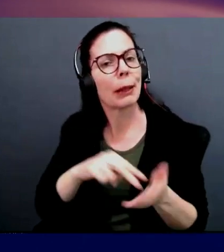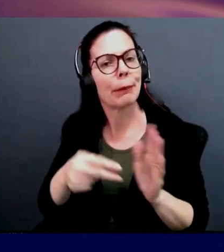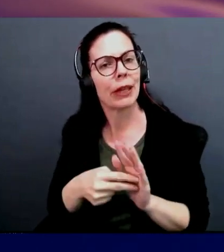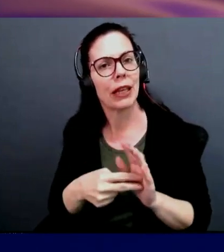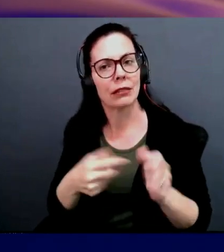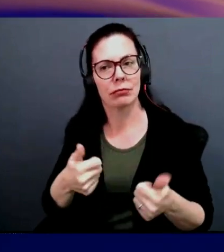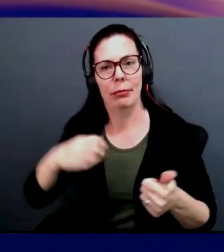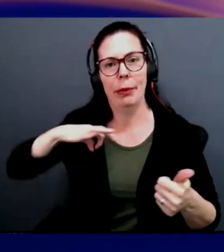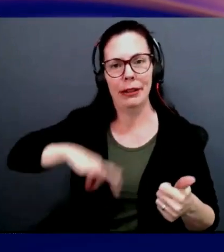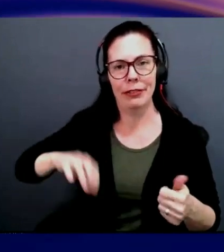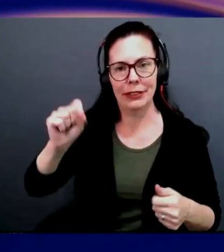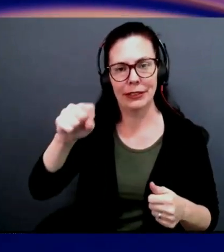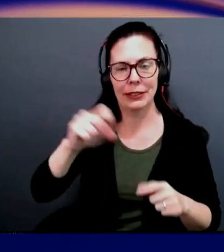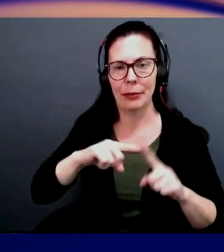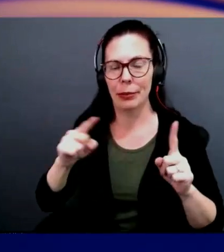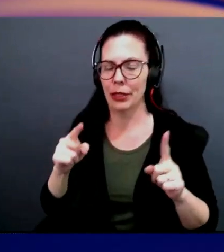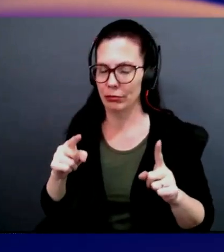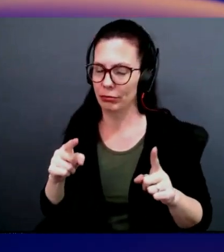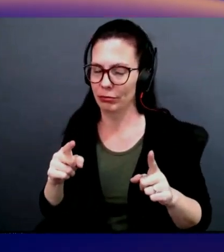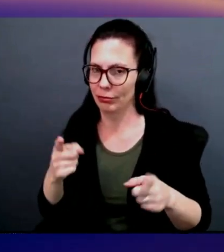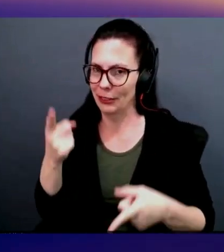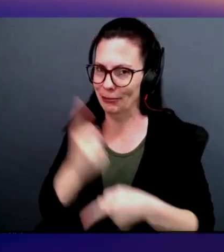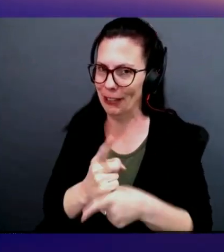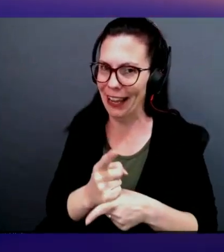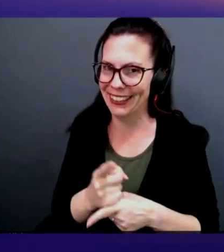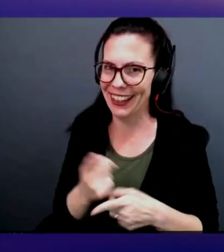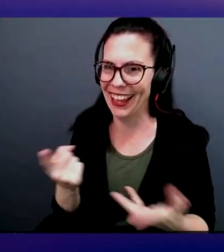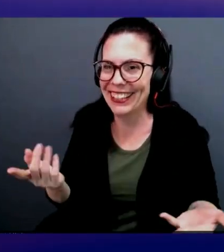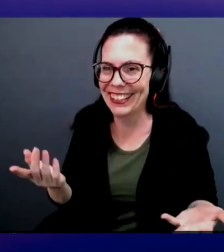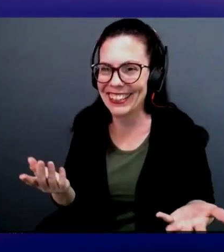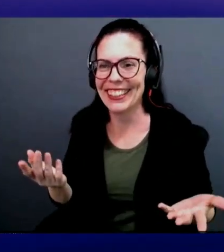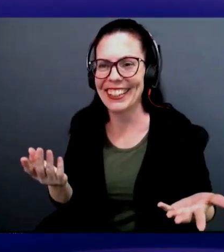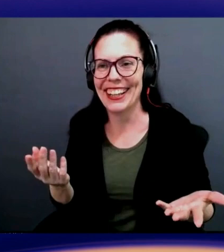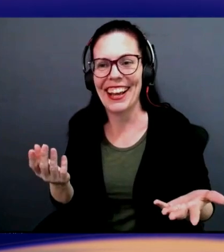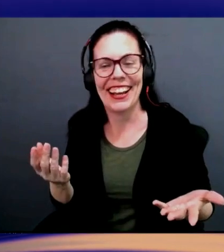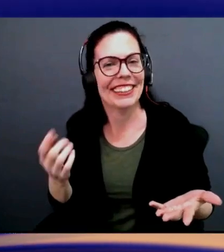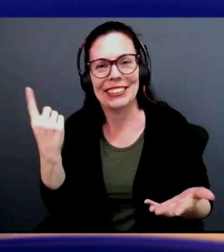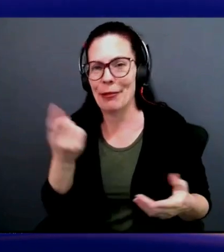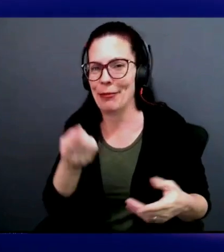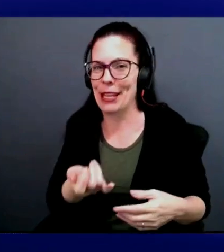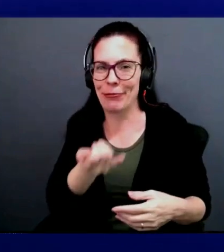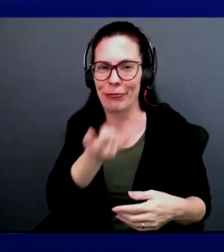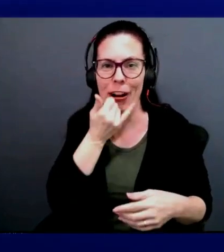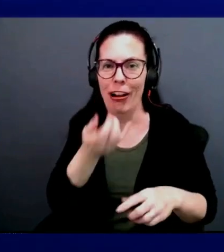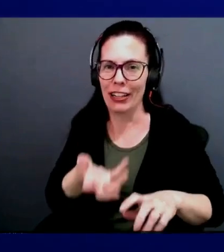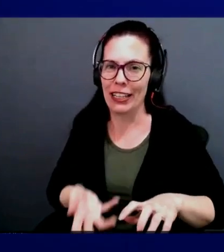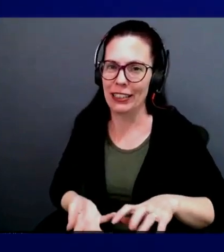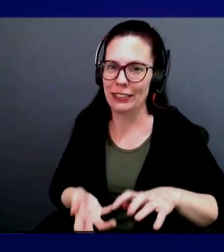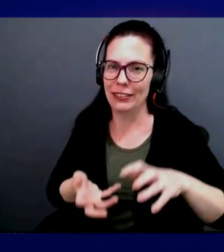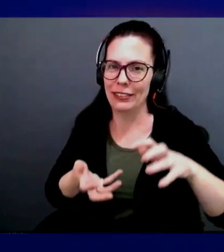but yeah, you're right. As soon as something goes wrong, something goes wrong very, very hard,